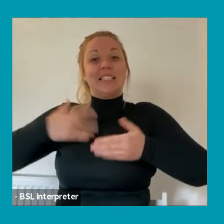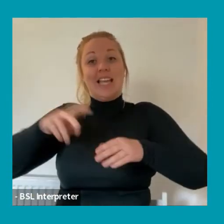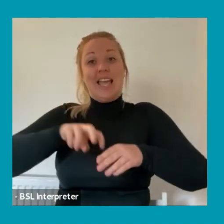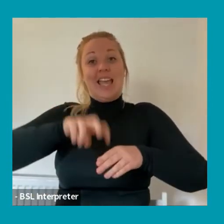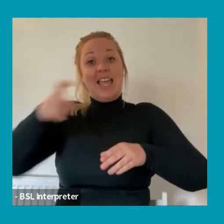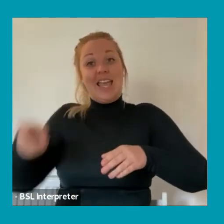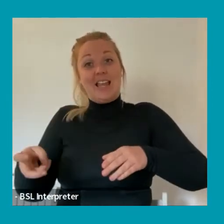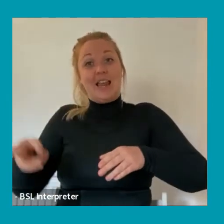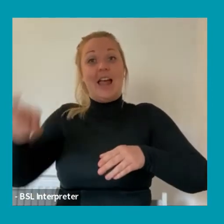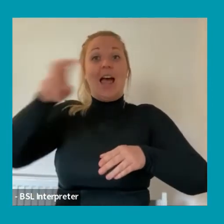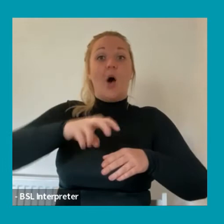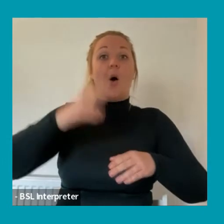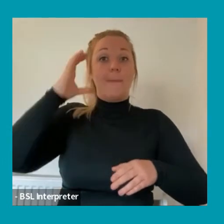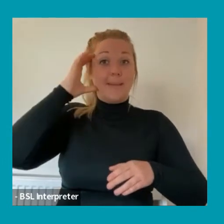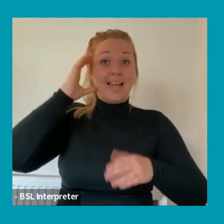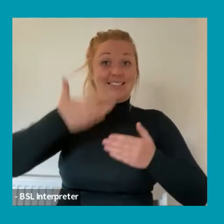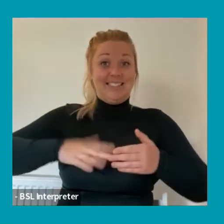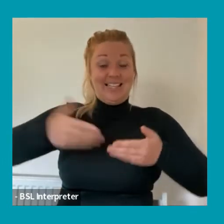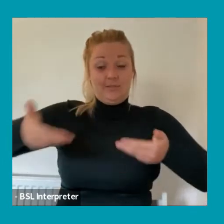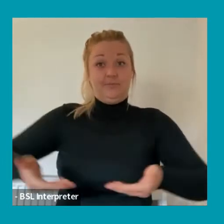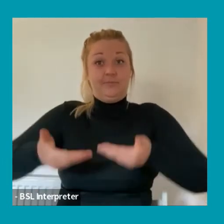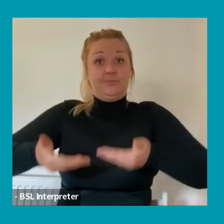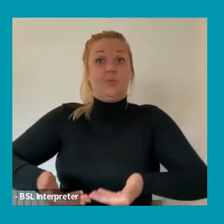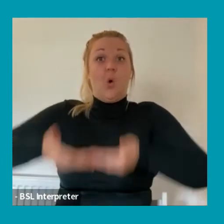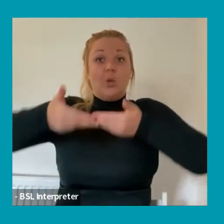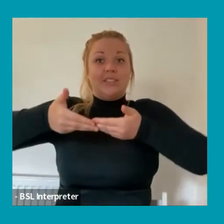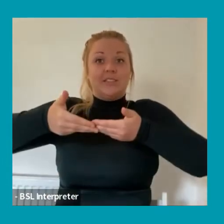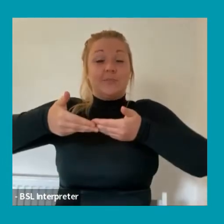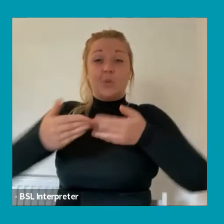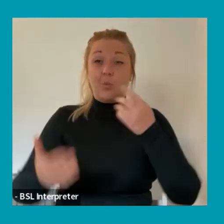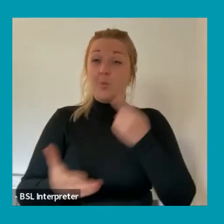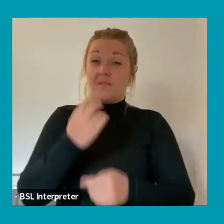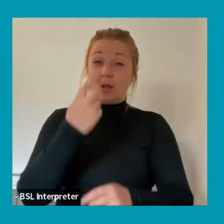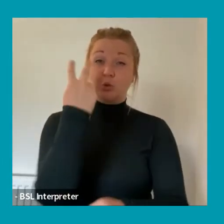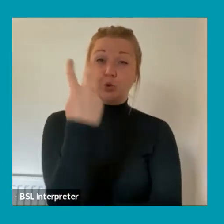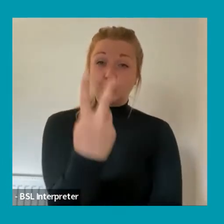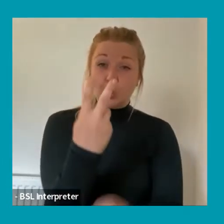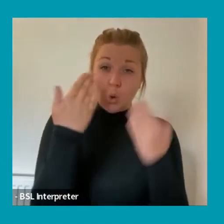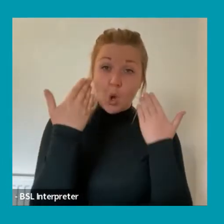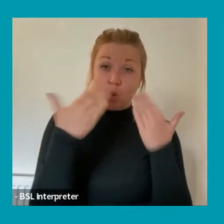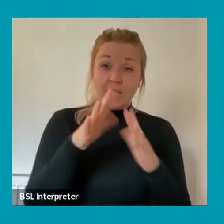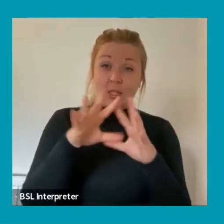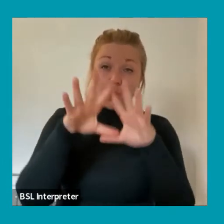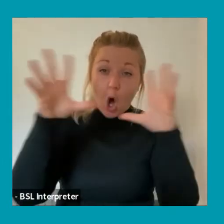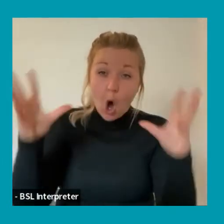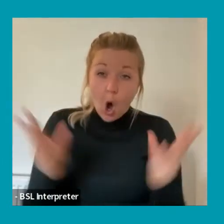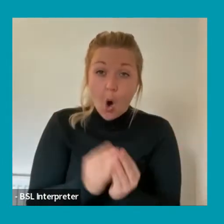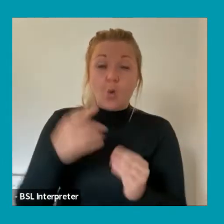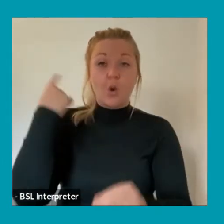We only found two hotels in the whole of London that had availability that had a room with a hoist in.